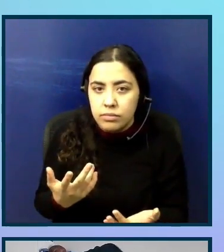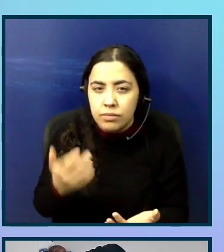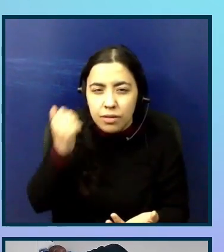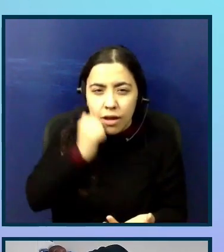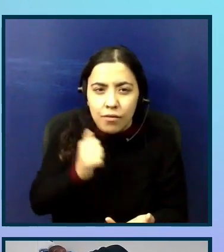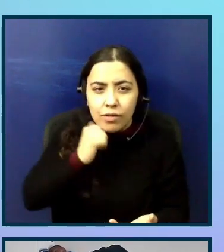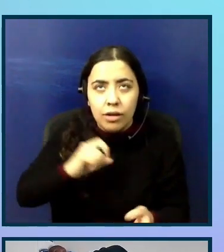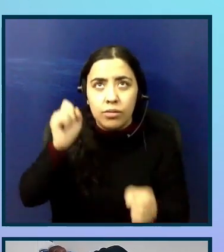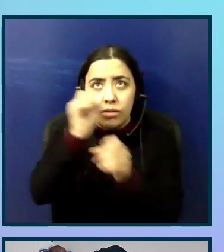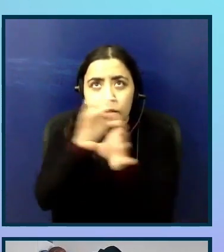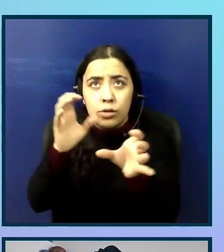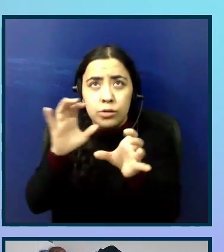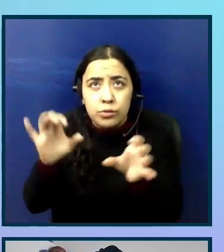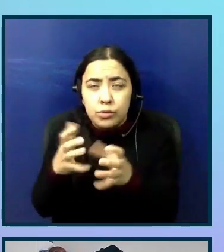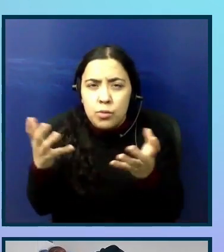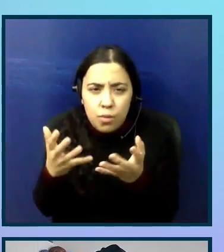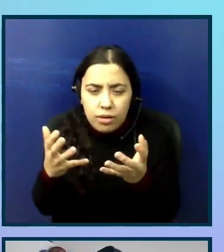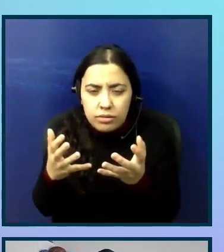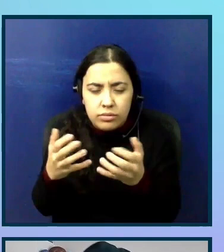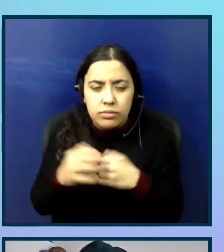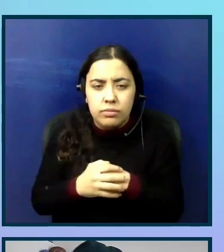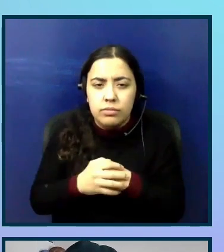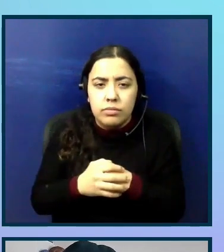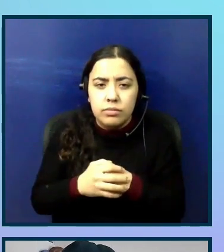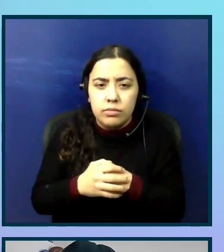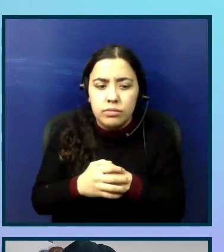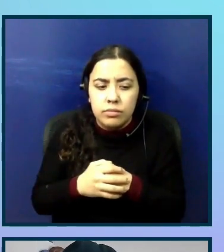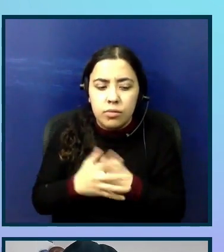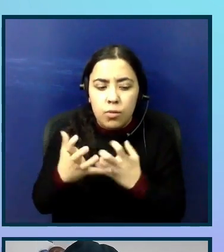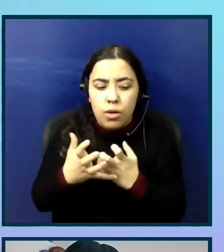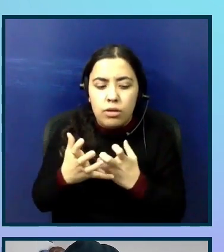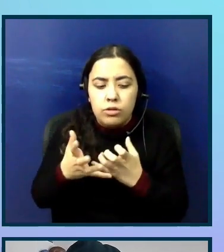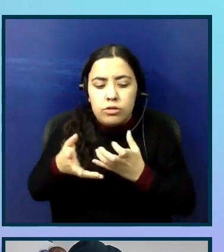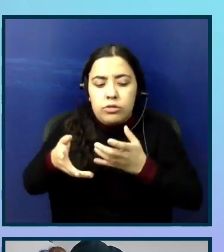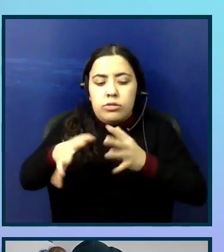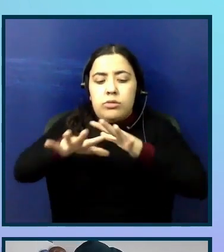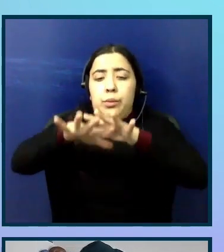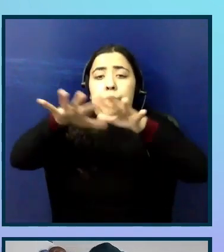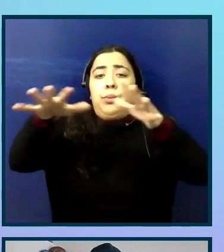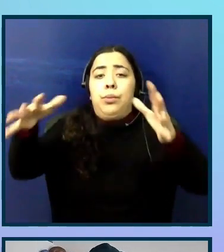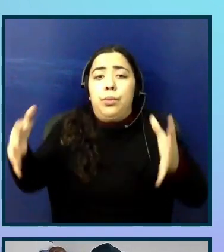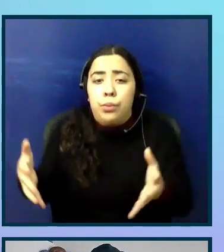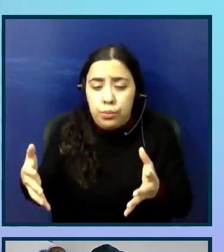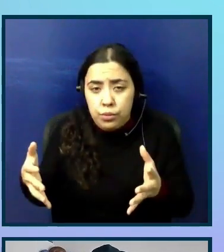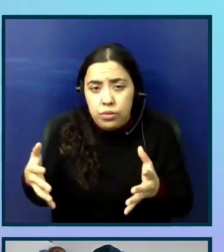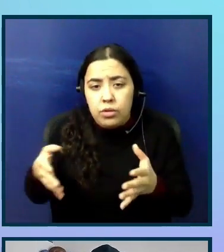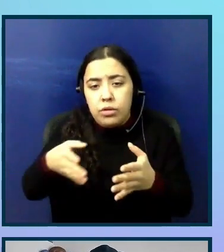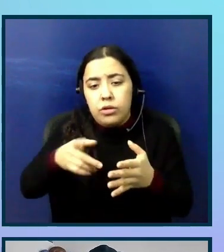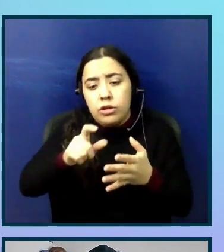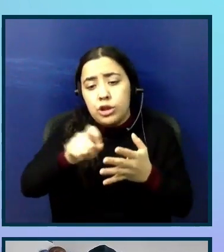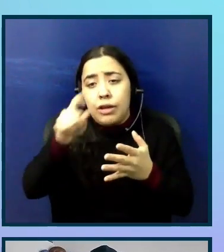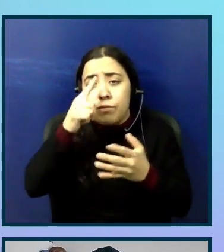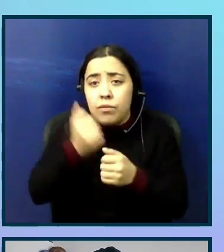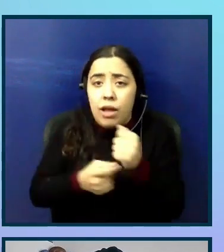to do something that blankets everything, right? The biggest policy in training is that